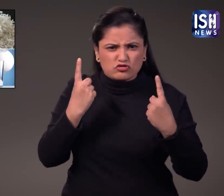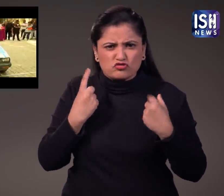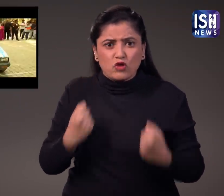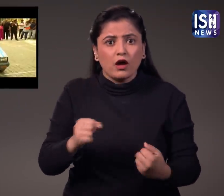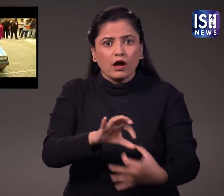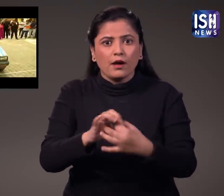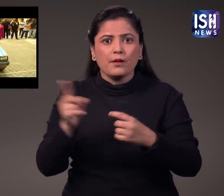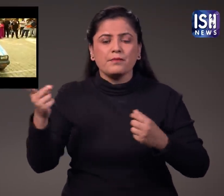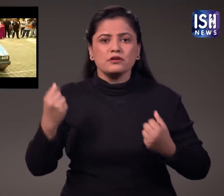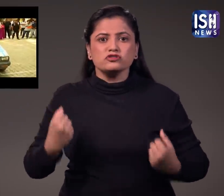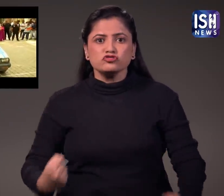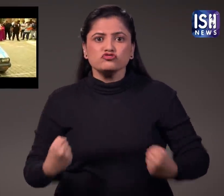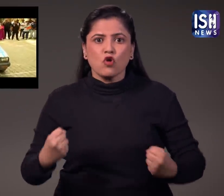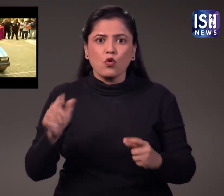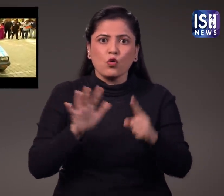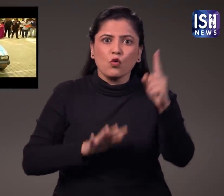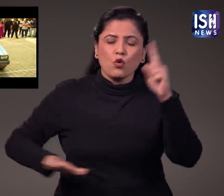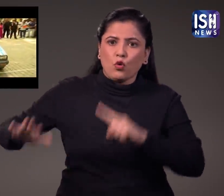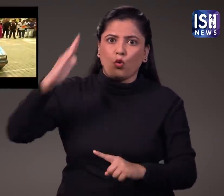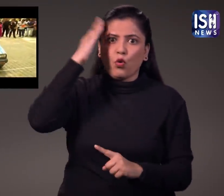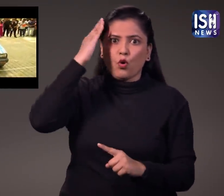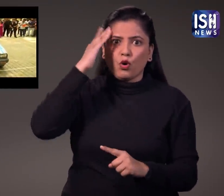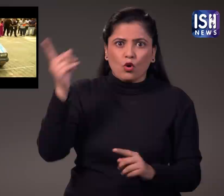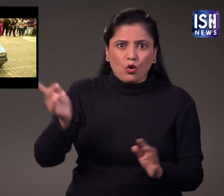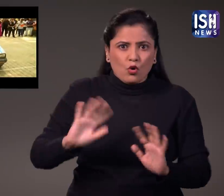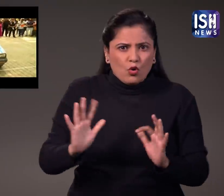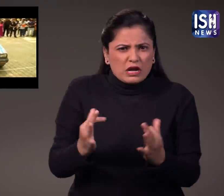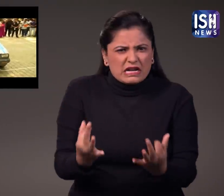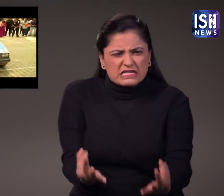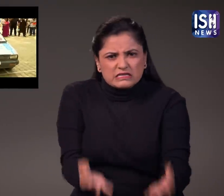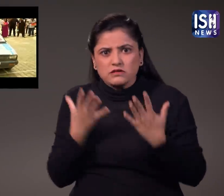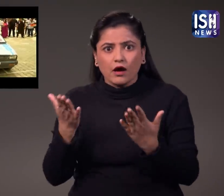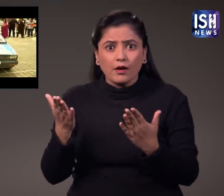That is why he is so strong & well known.